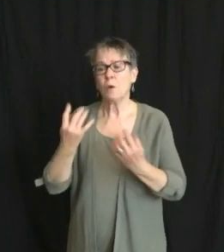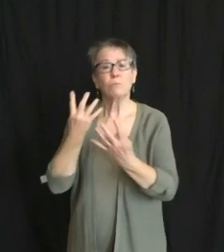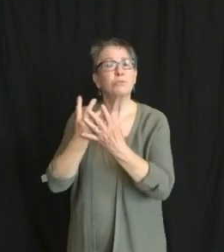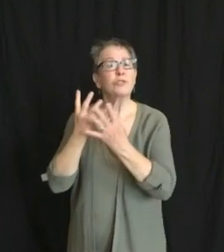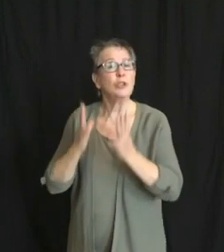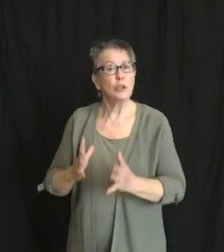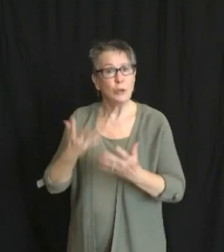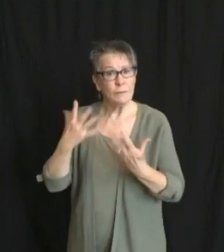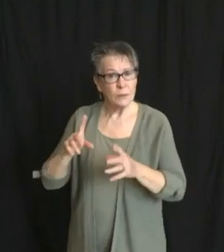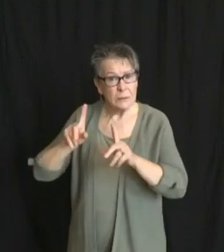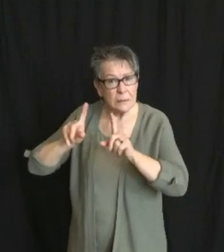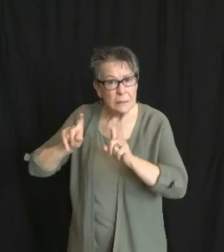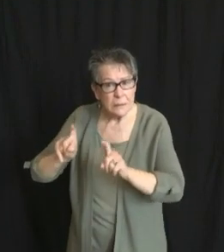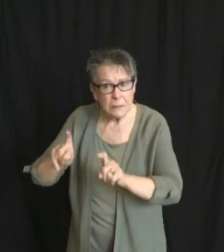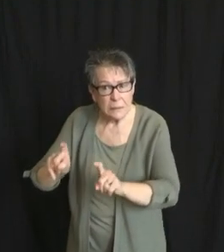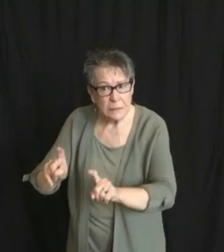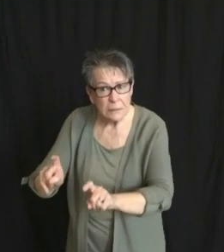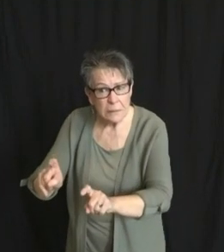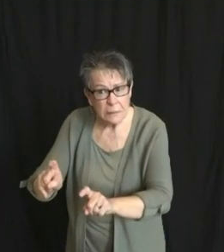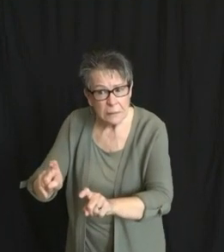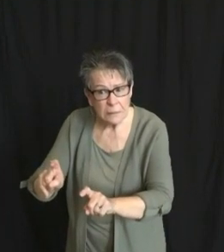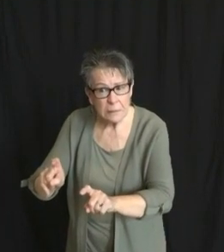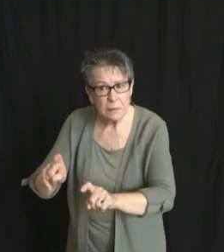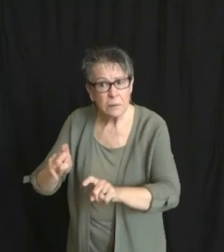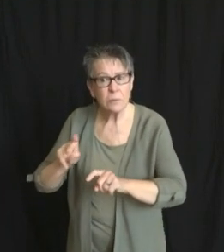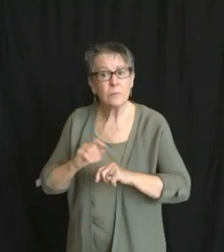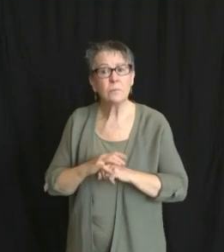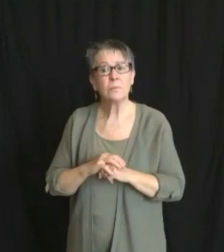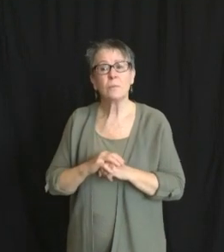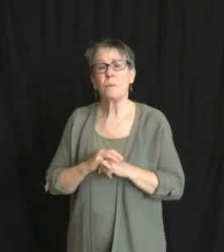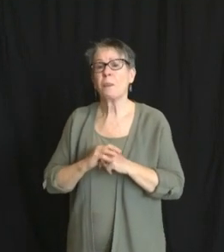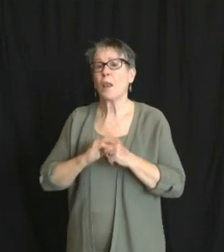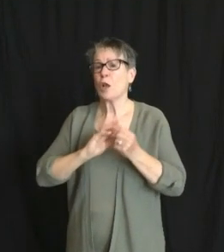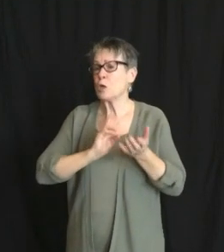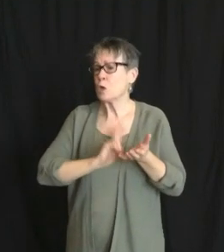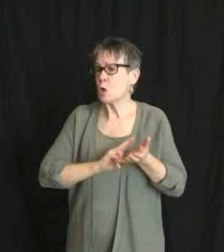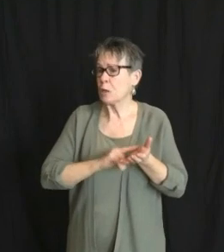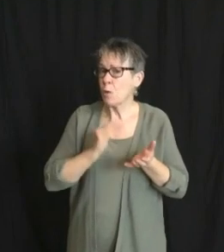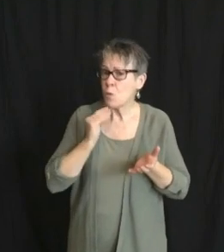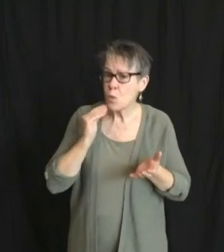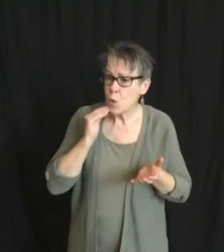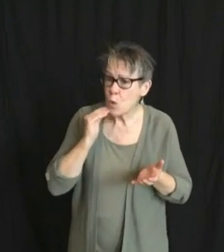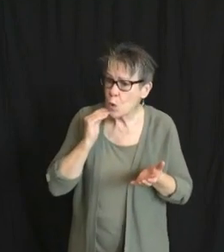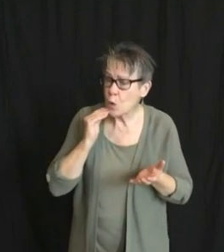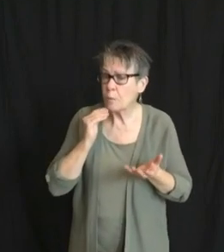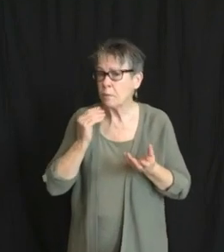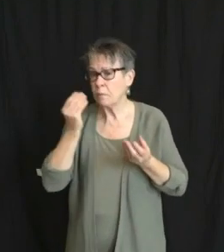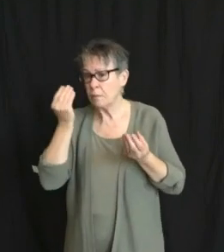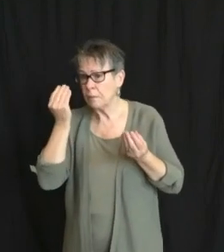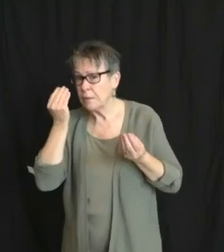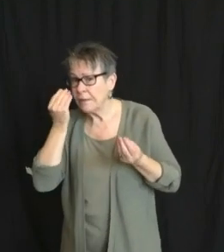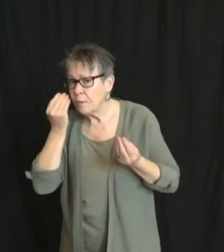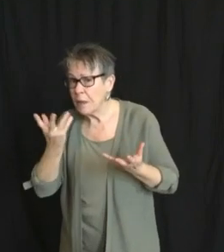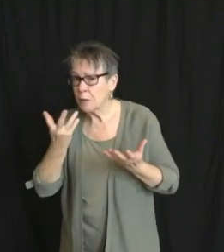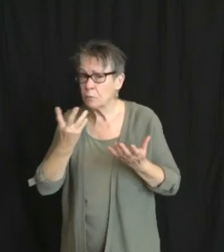ANY MORE HAVE BEEN RELEASED? IS THE DATA ON DEATHS AND CASES AT THE NURSING HOMES NOW CLEAN AND